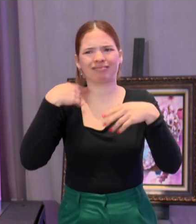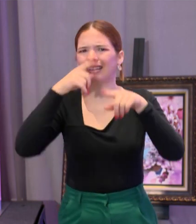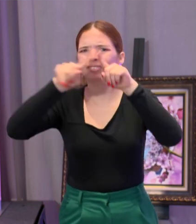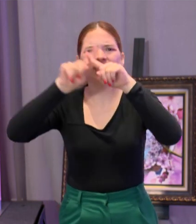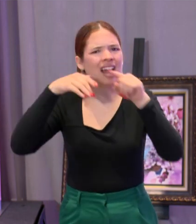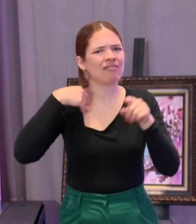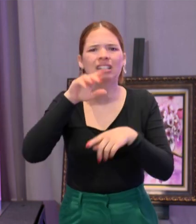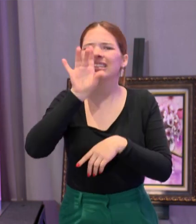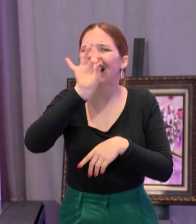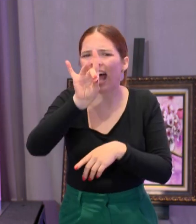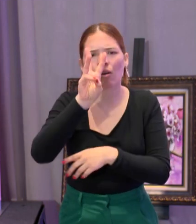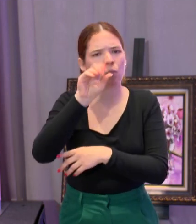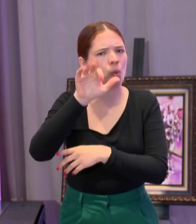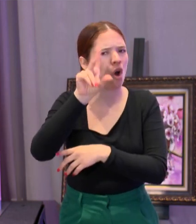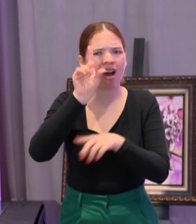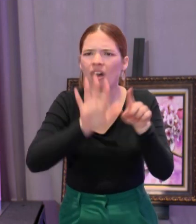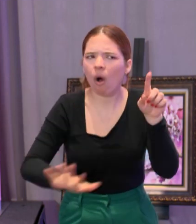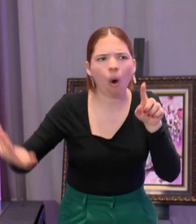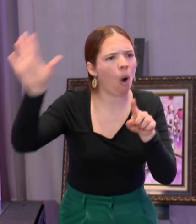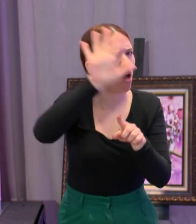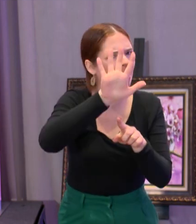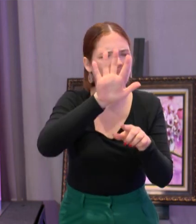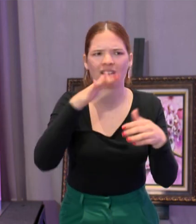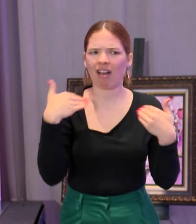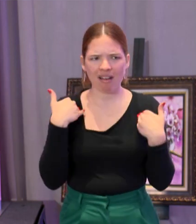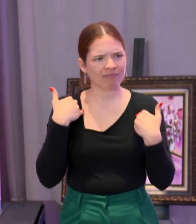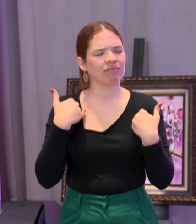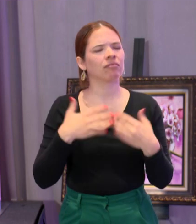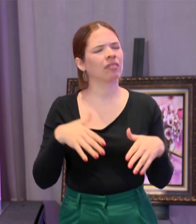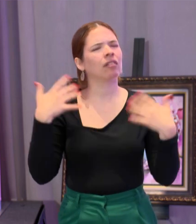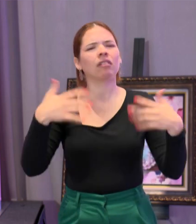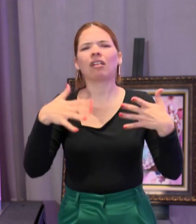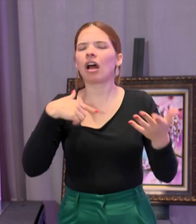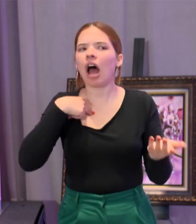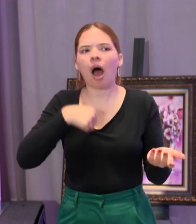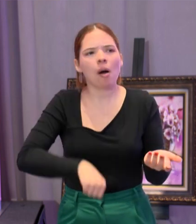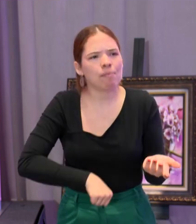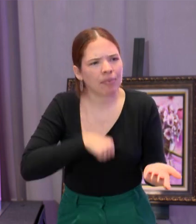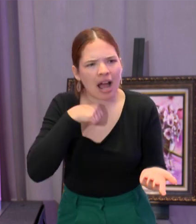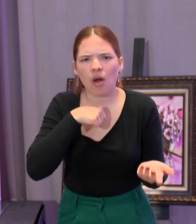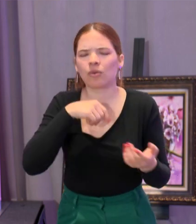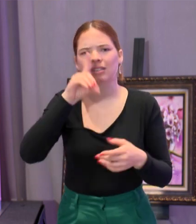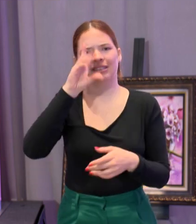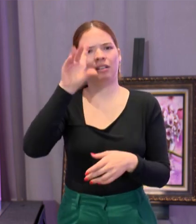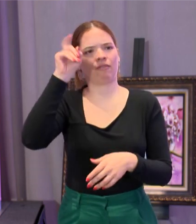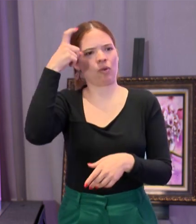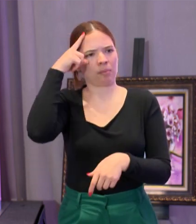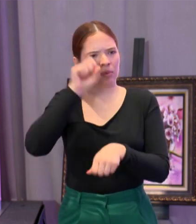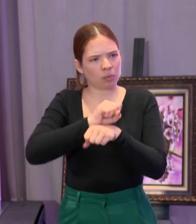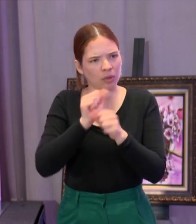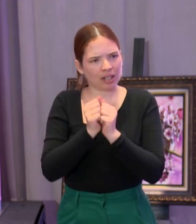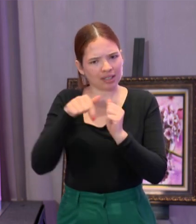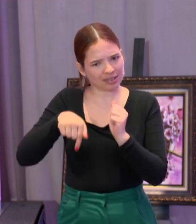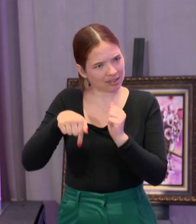D.C. SO WE'RE VERY PROUD IN THE D.C. GOVERNMENT WITH DMPED AND THE OFFICE OF THE SECRETARY AND ALL